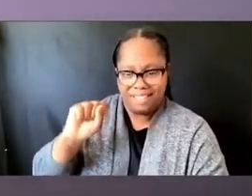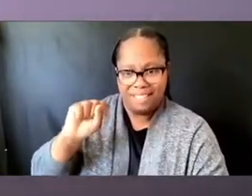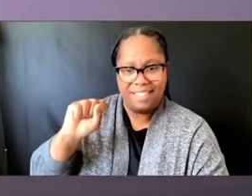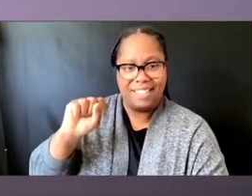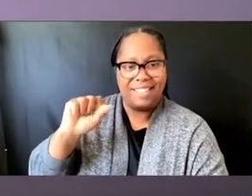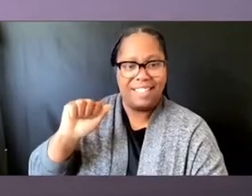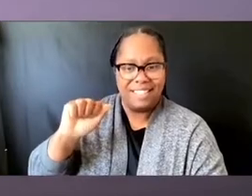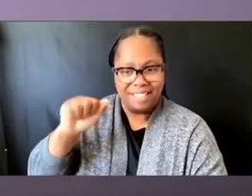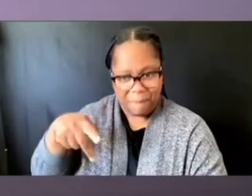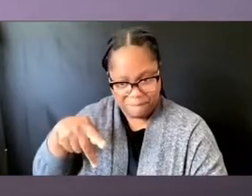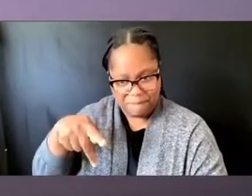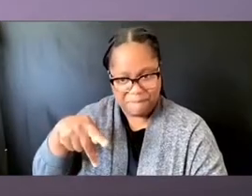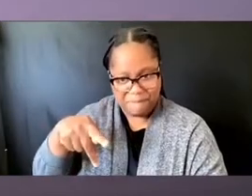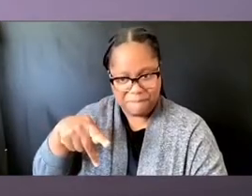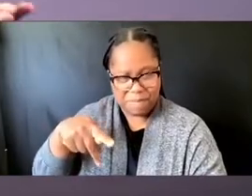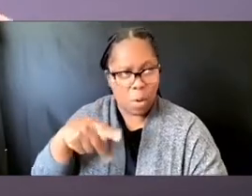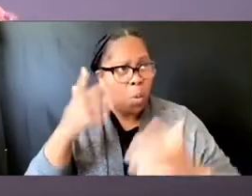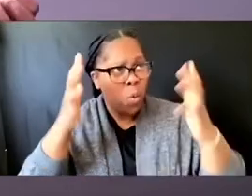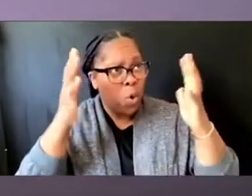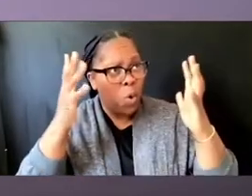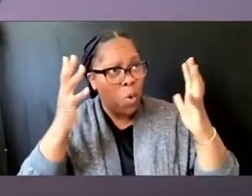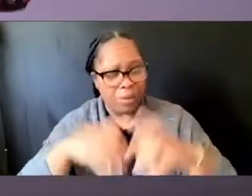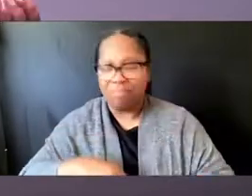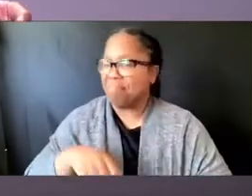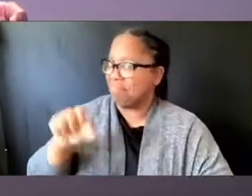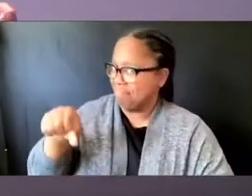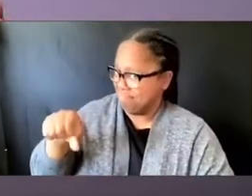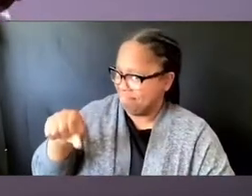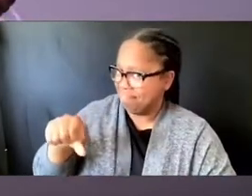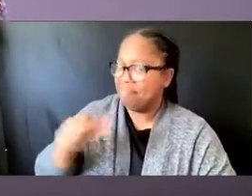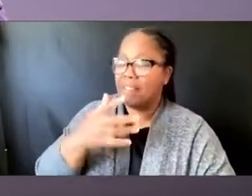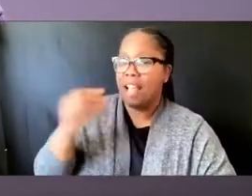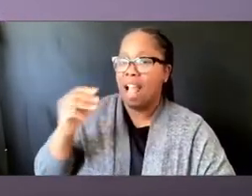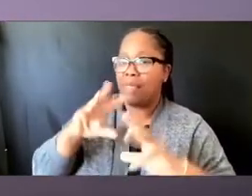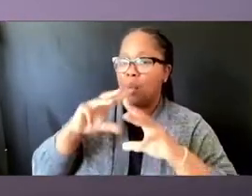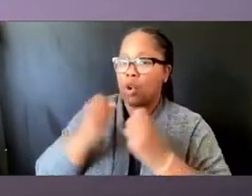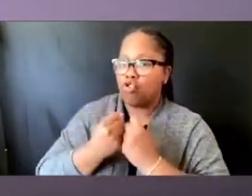and how looking at how we show up inside of those values and research.